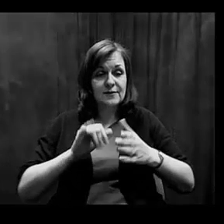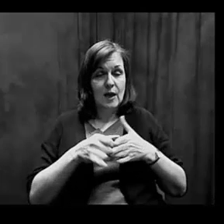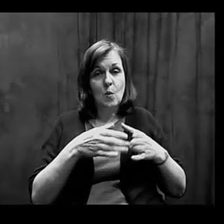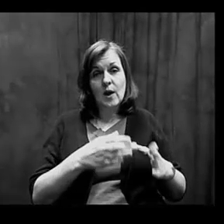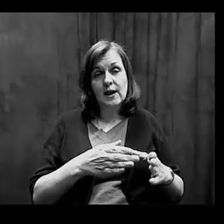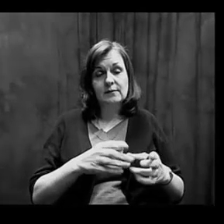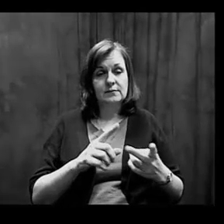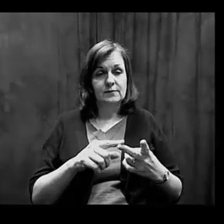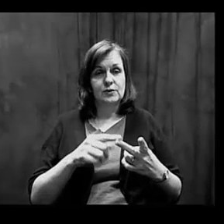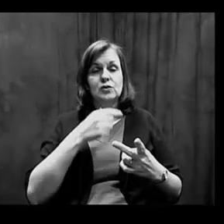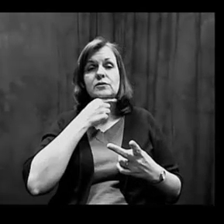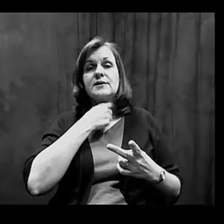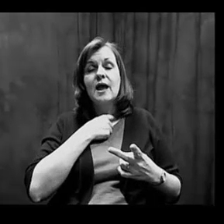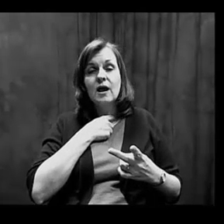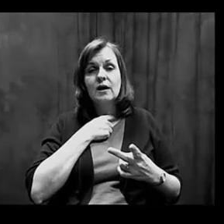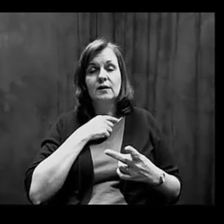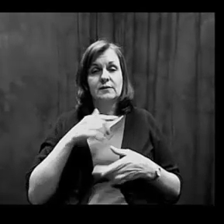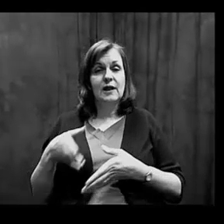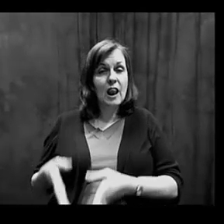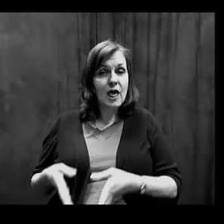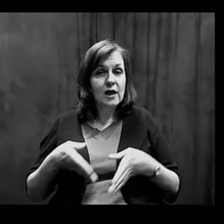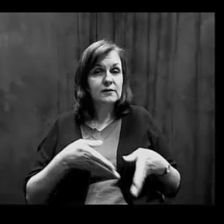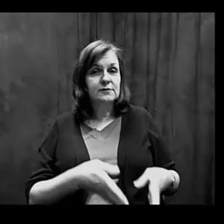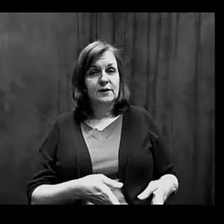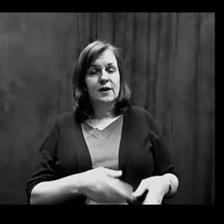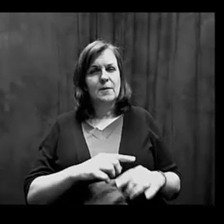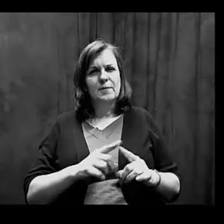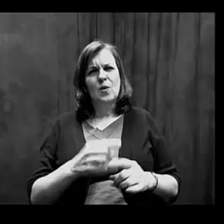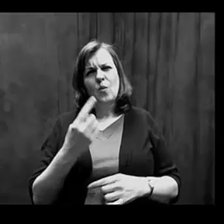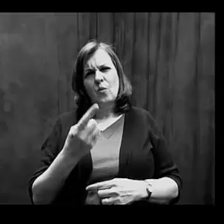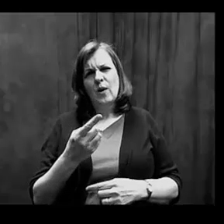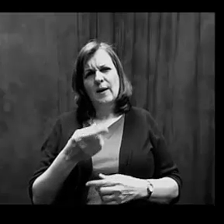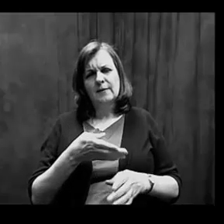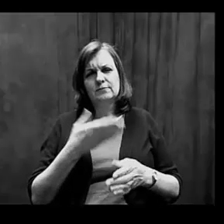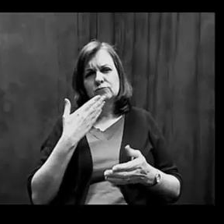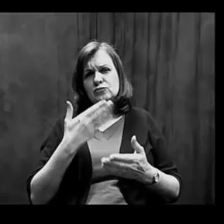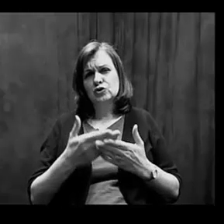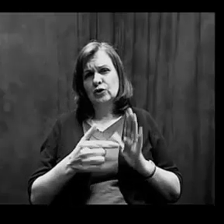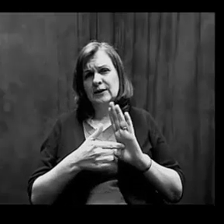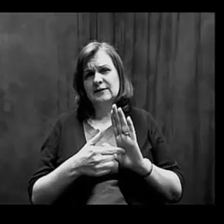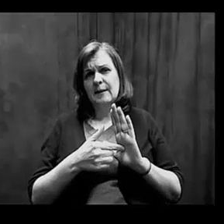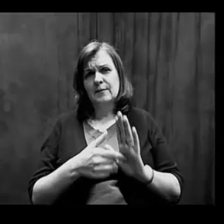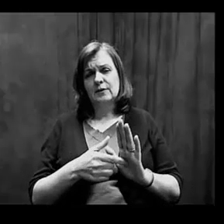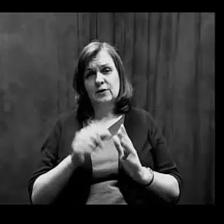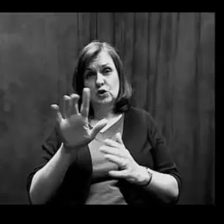and legs and neck that one prime example